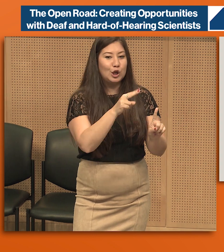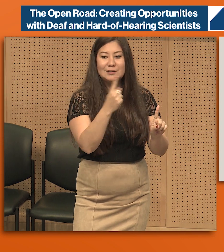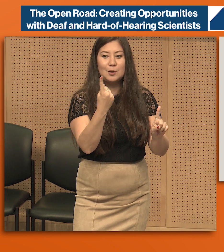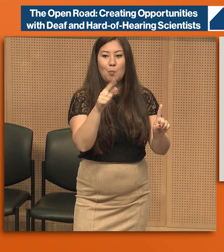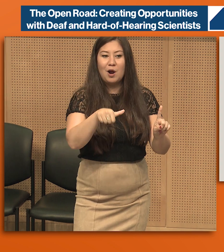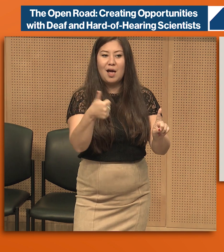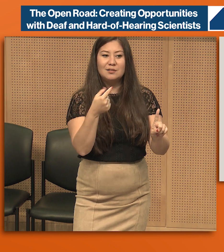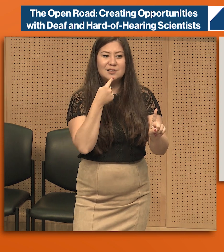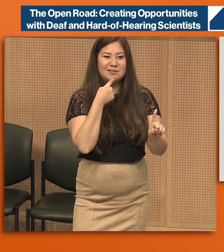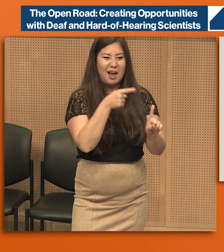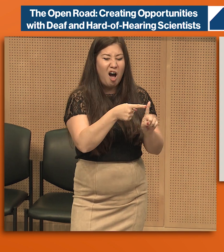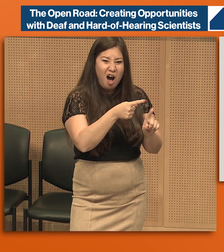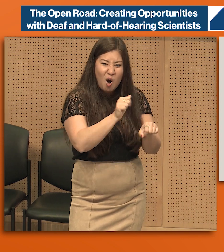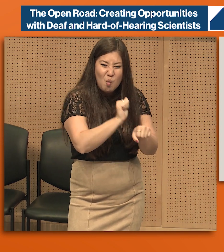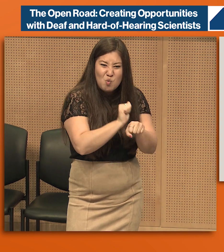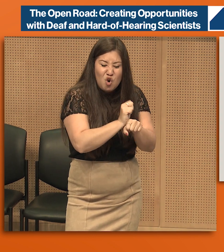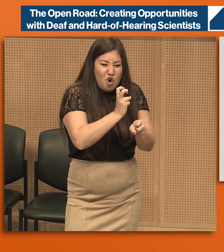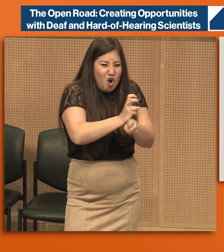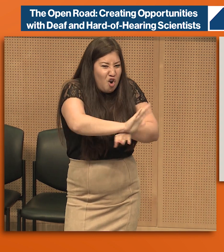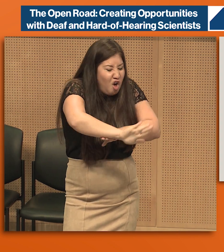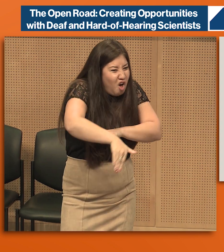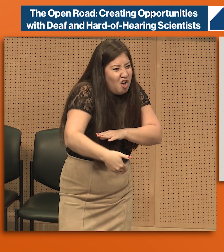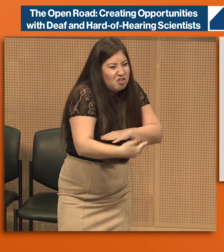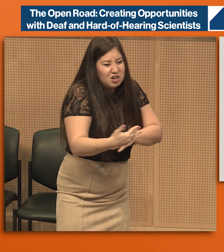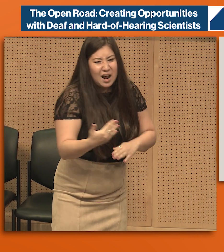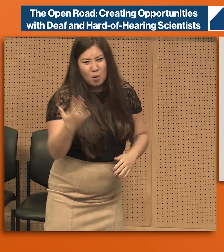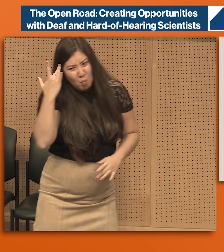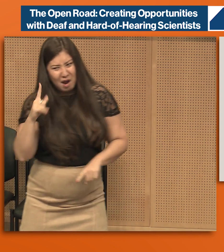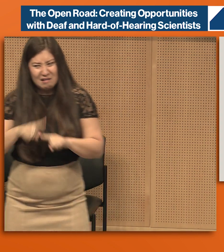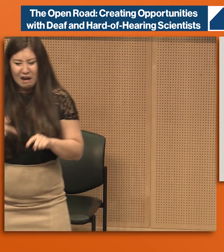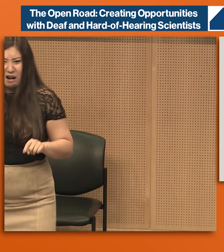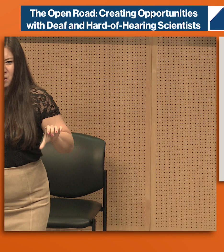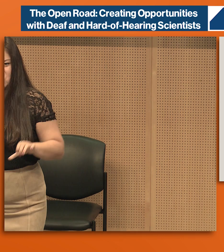and don't look to other people and compare yourself.